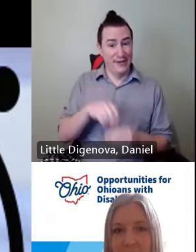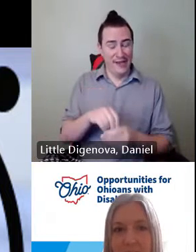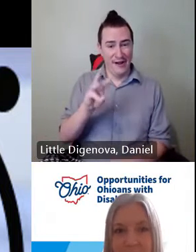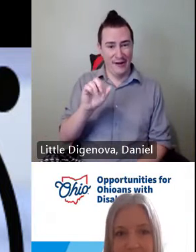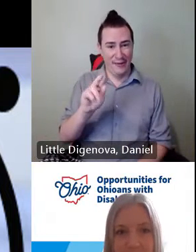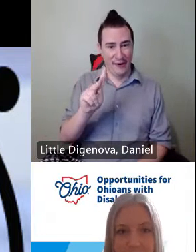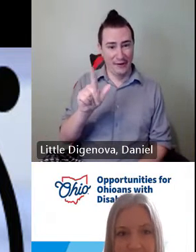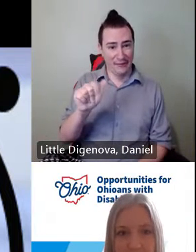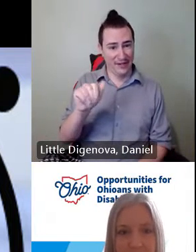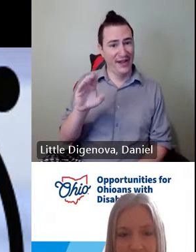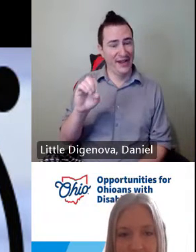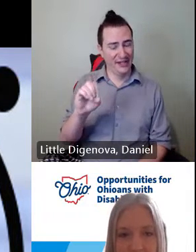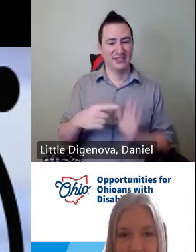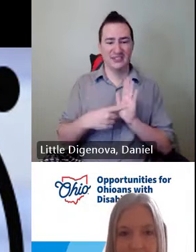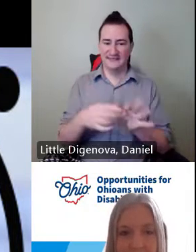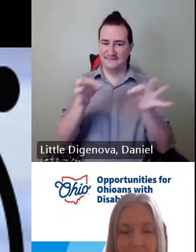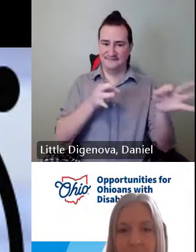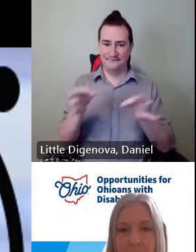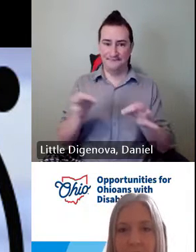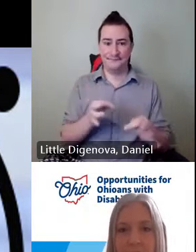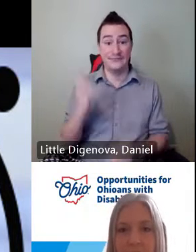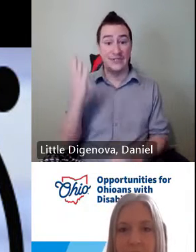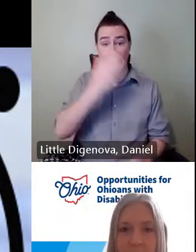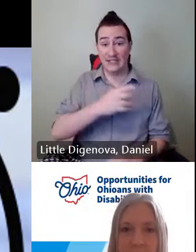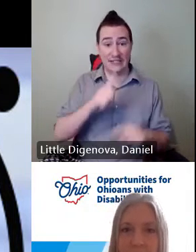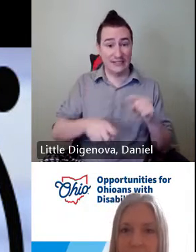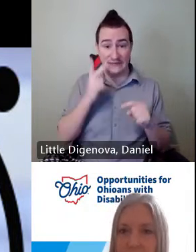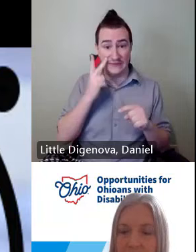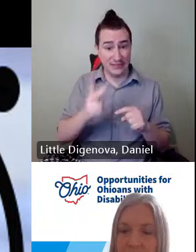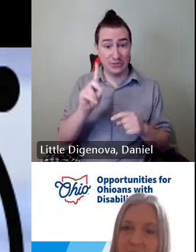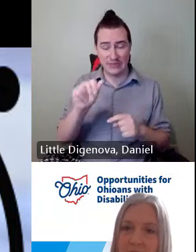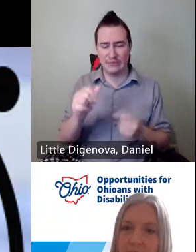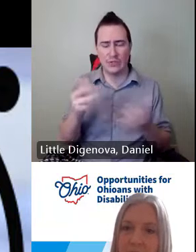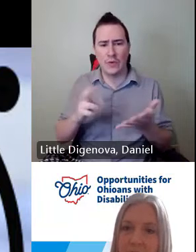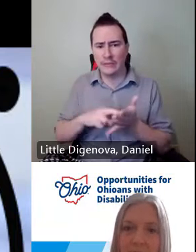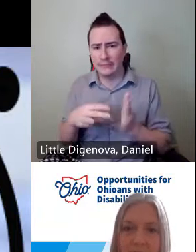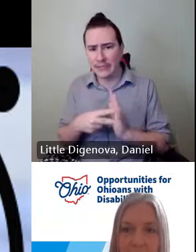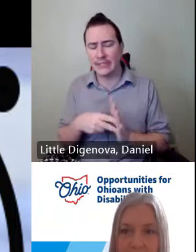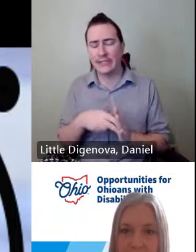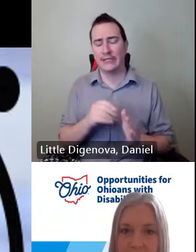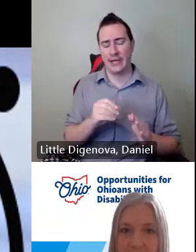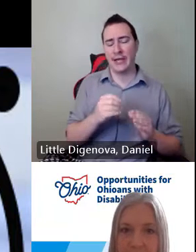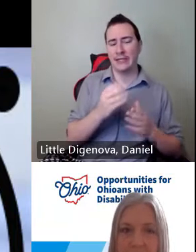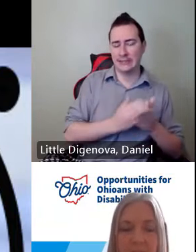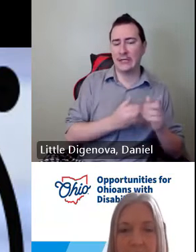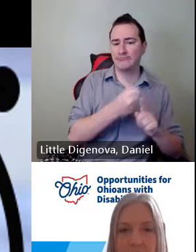disability is, along with a description of a few conditions that are not apparent to illustrate the variety of types